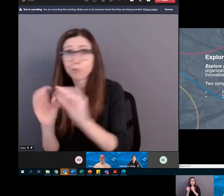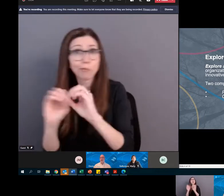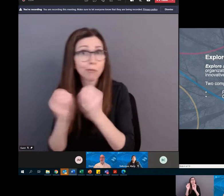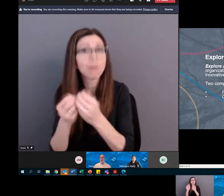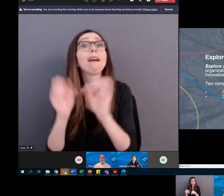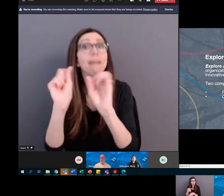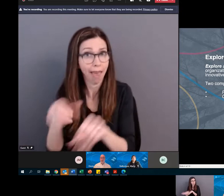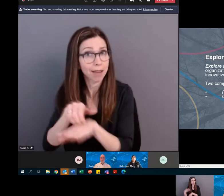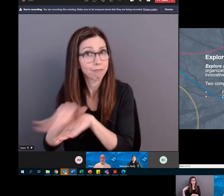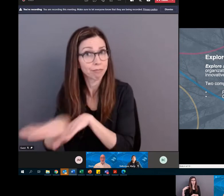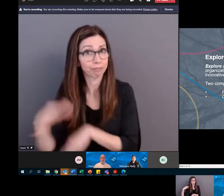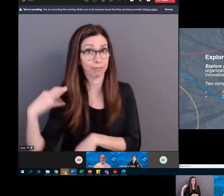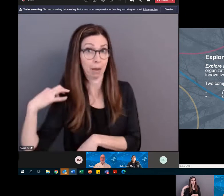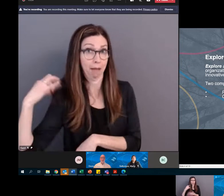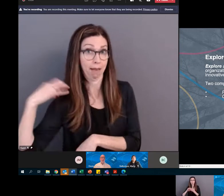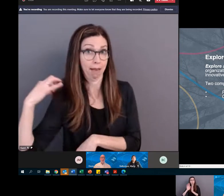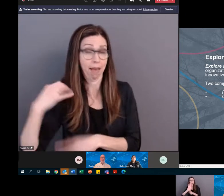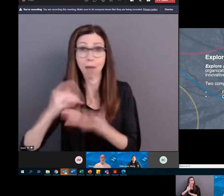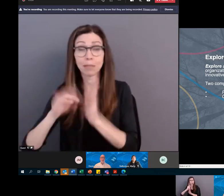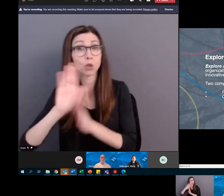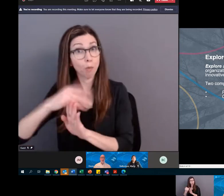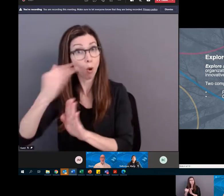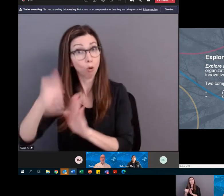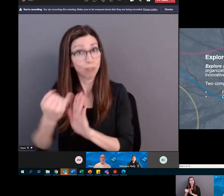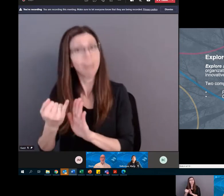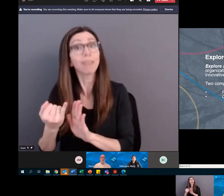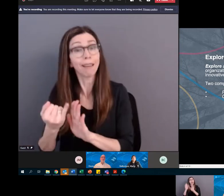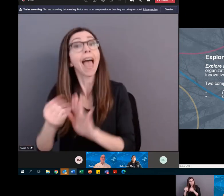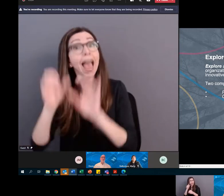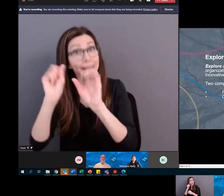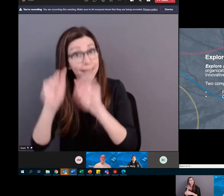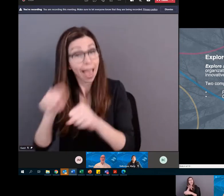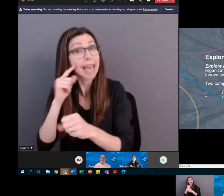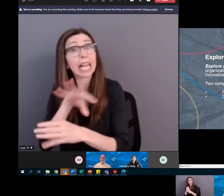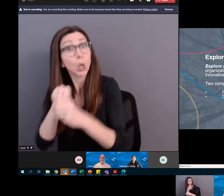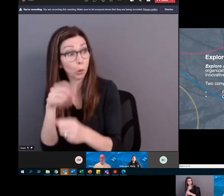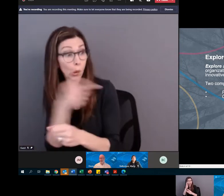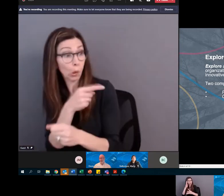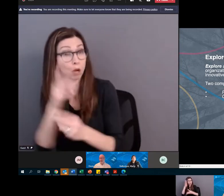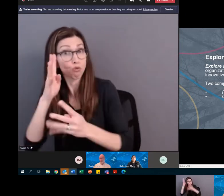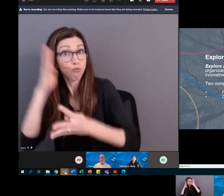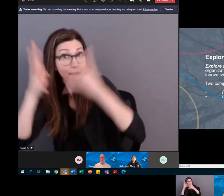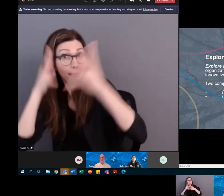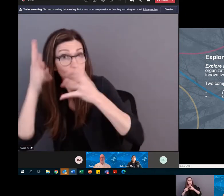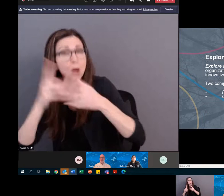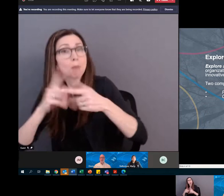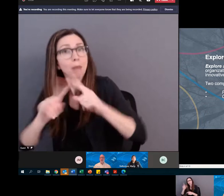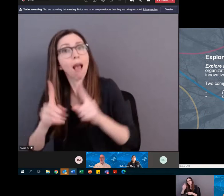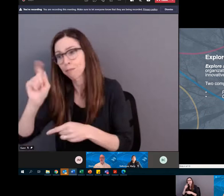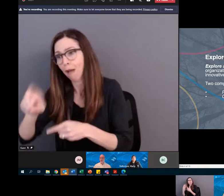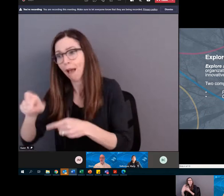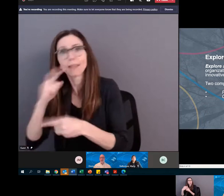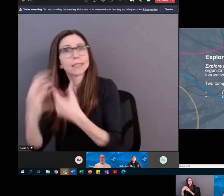that include creation but which also must include presentation and/or production. In other